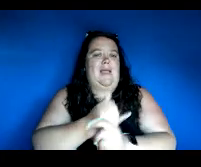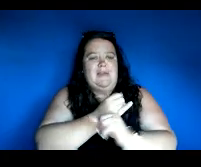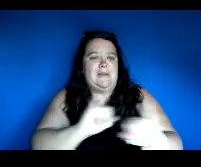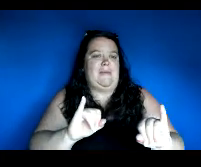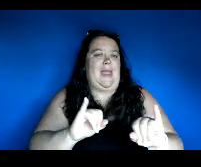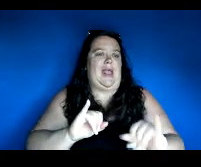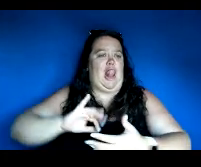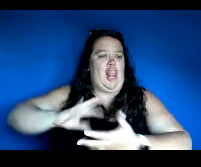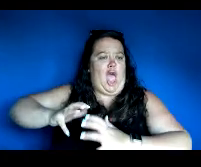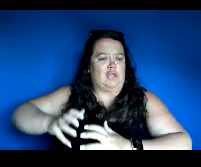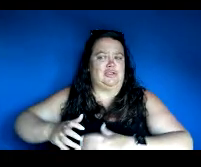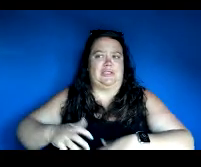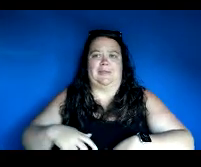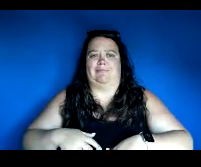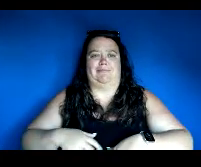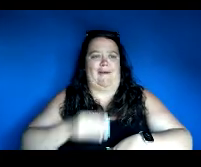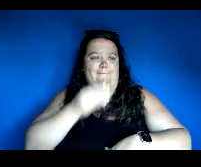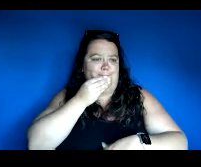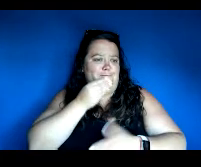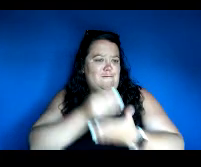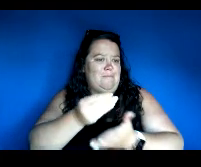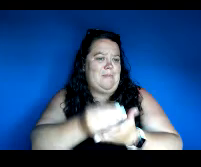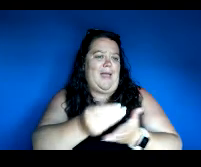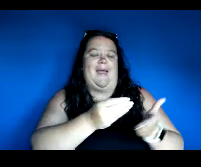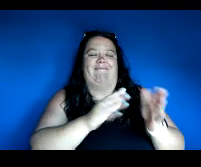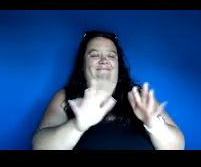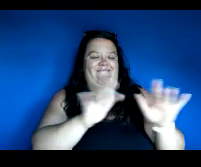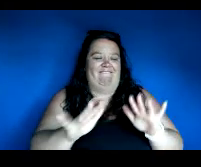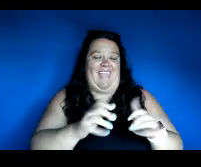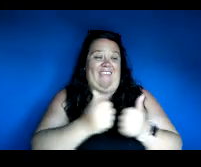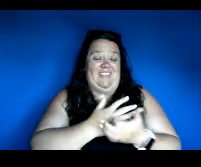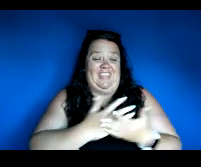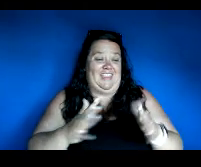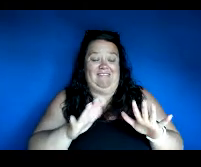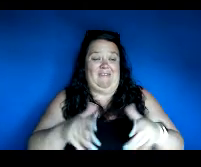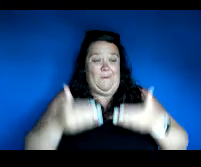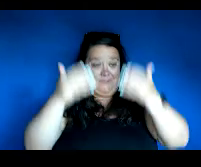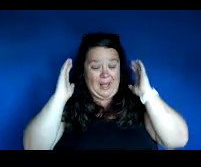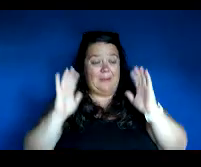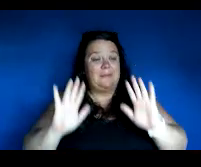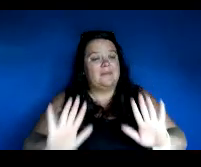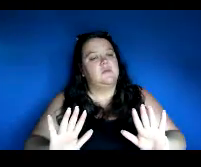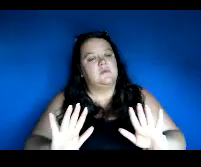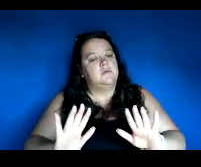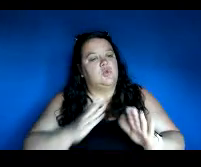and, you know, getting their own food, and all of the things that are required. And so having to set up your accommodations